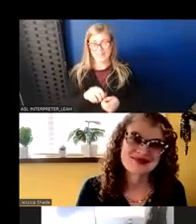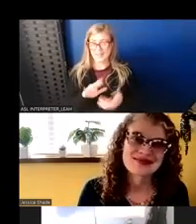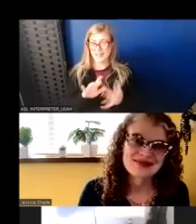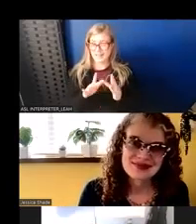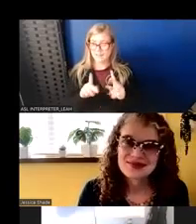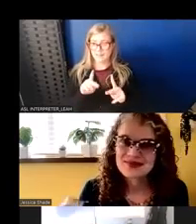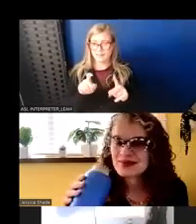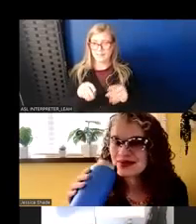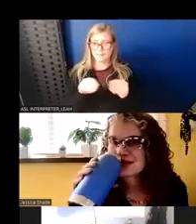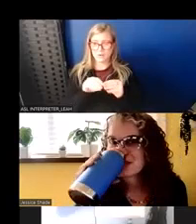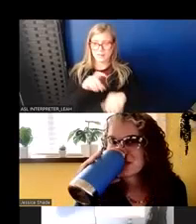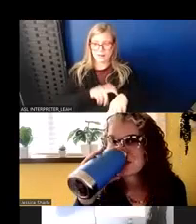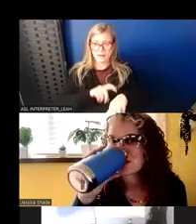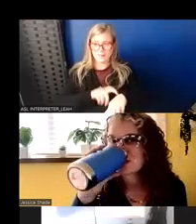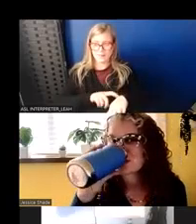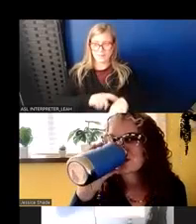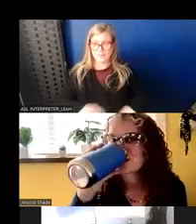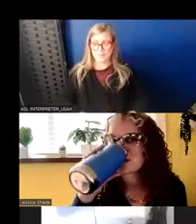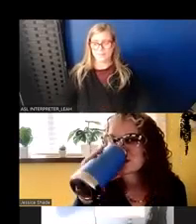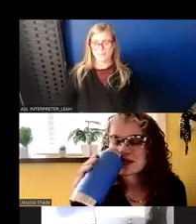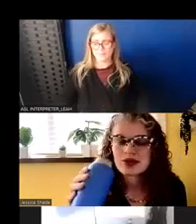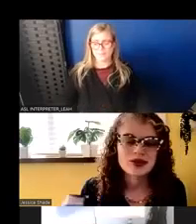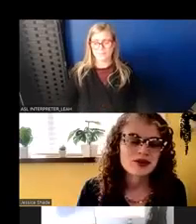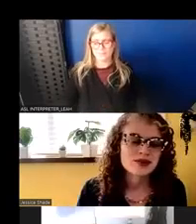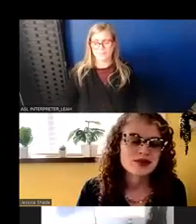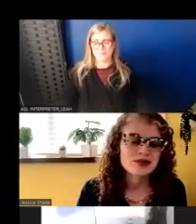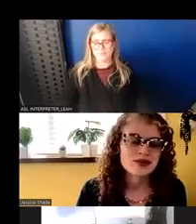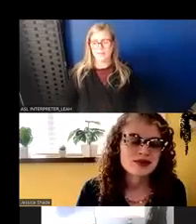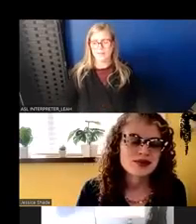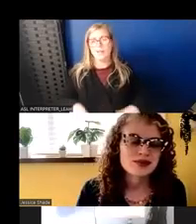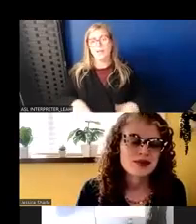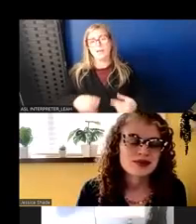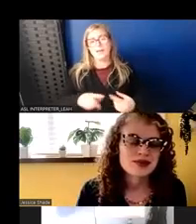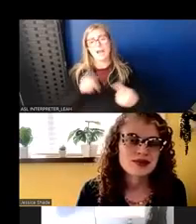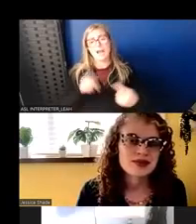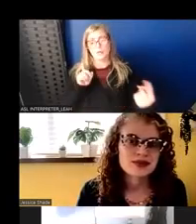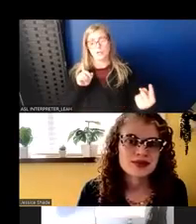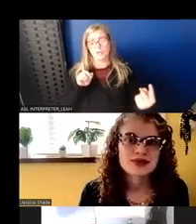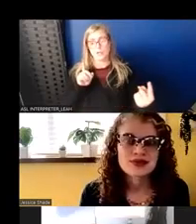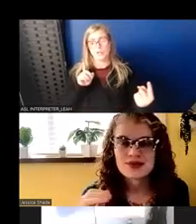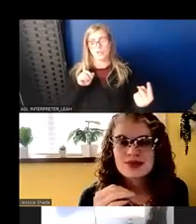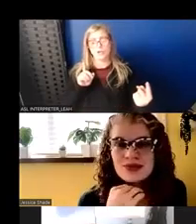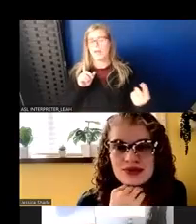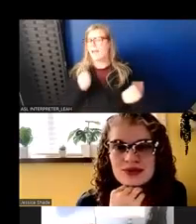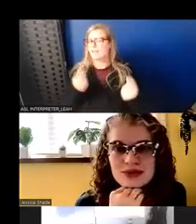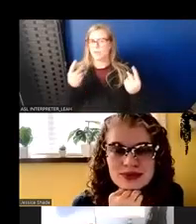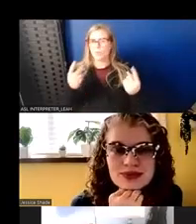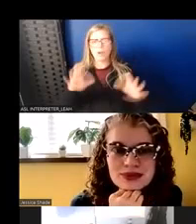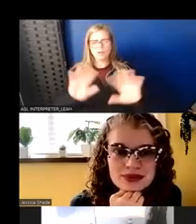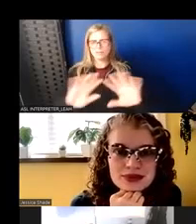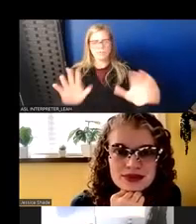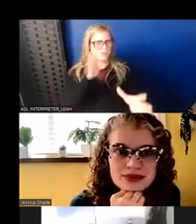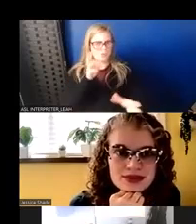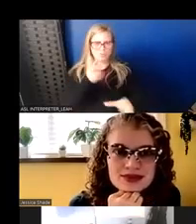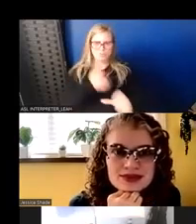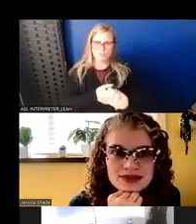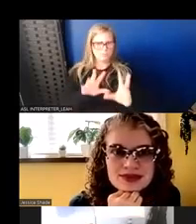So the counter is don't get everybody on your meetings. And Anne really kind of rushed through this fairly quickly up